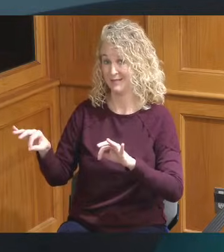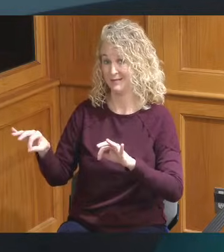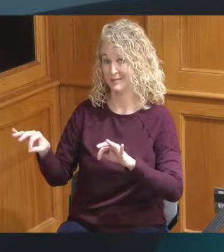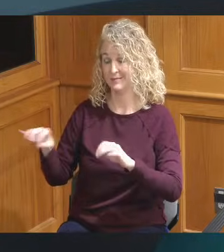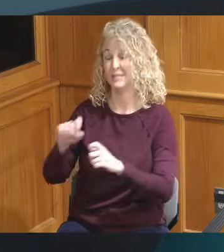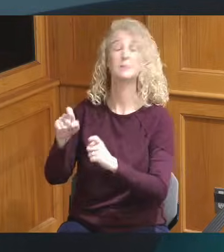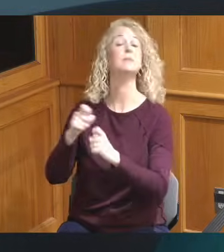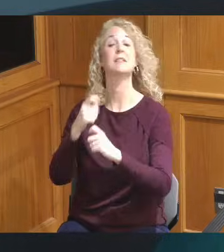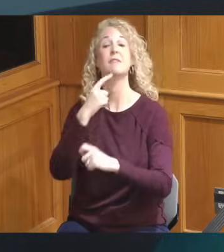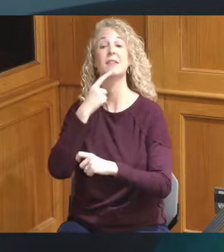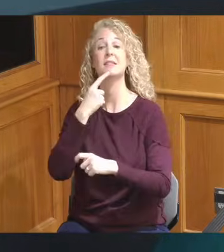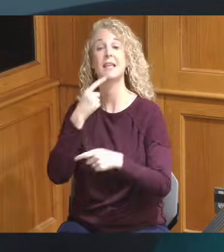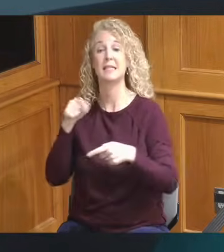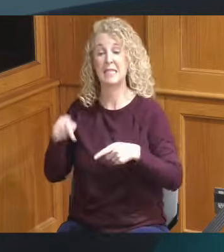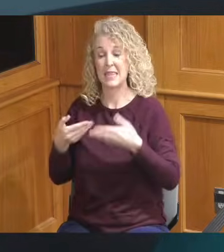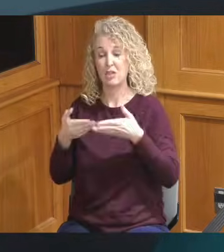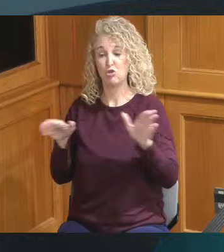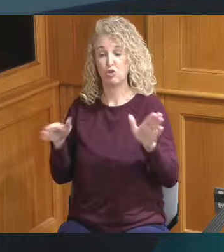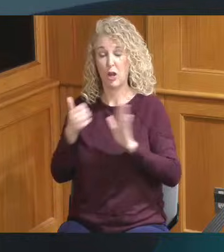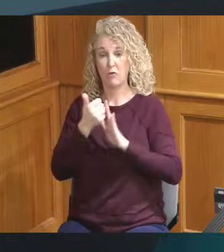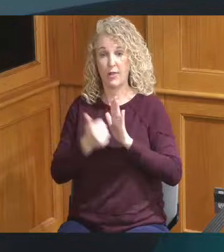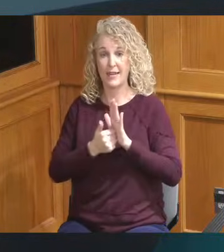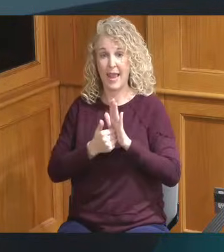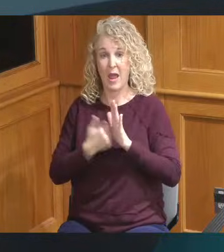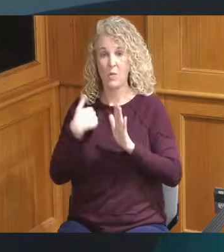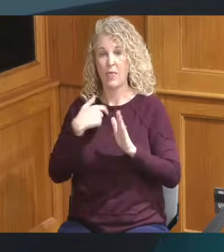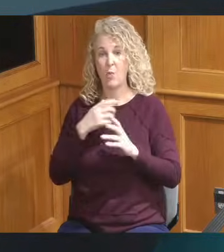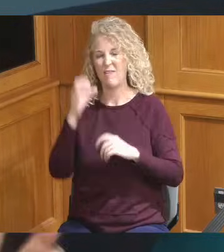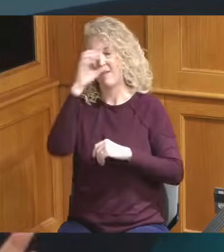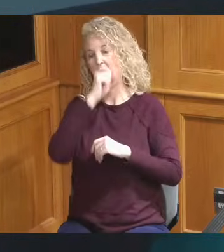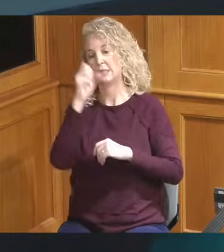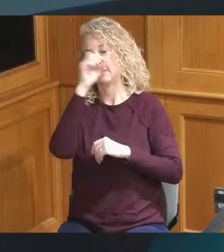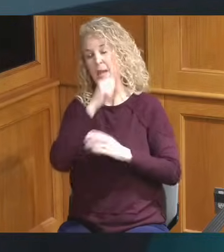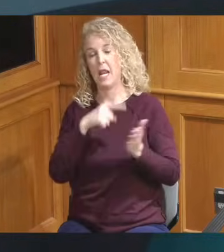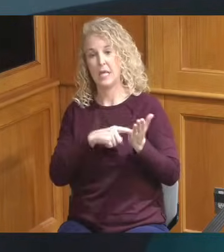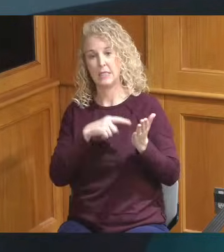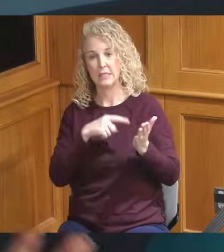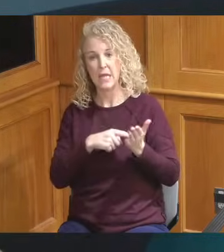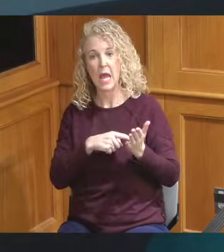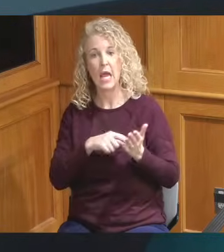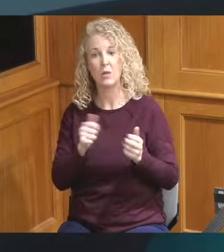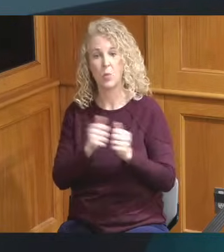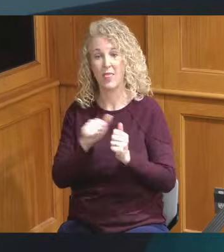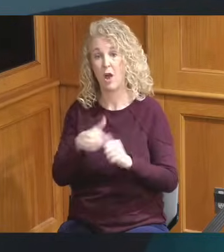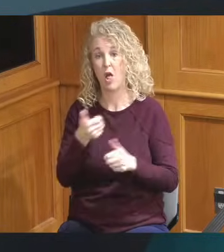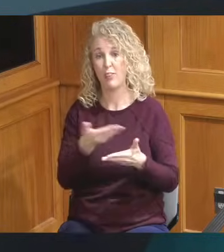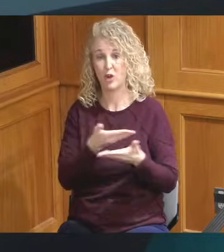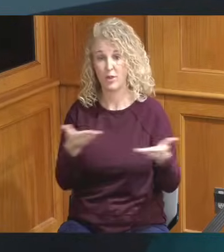this general pot, right, that we have estimated debt. We've on other things even because even